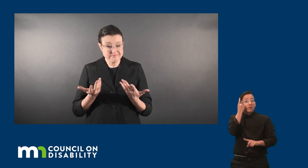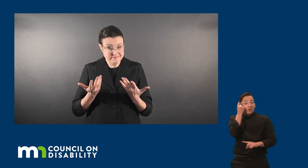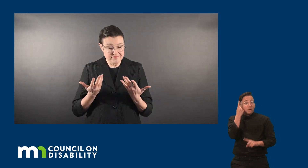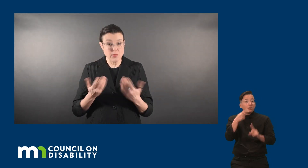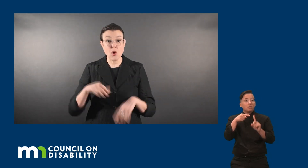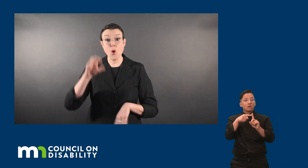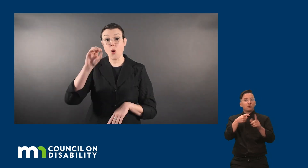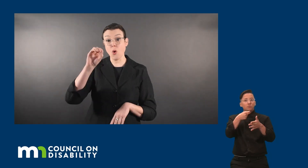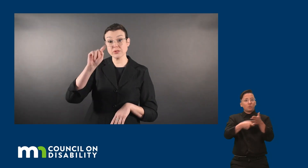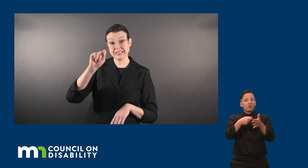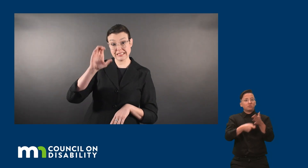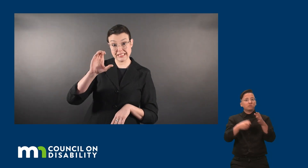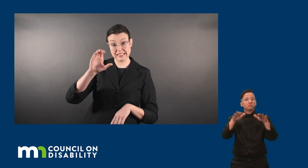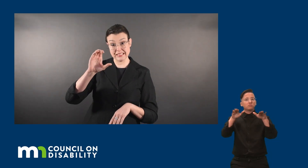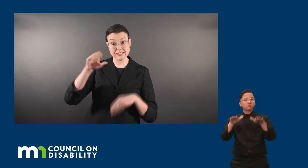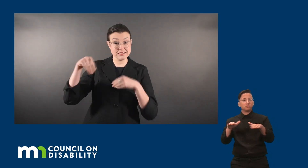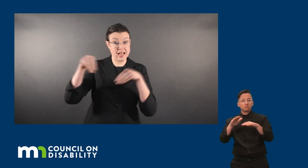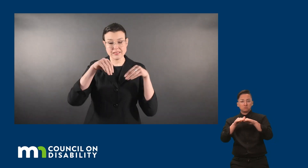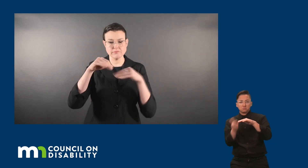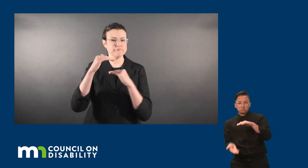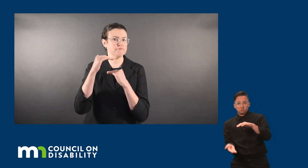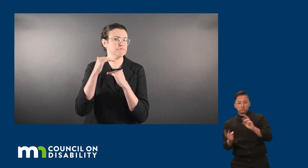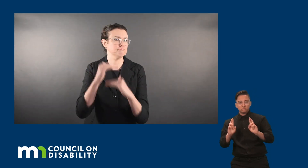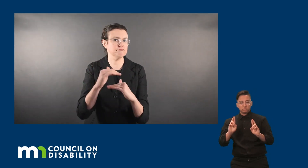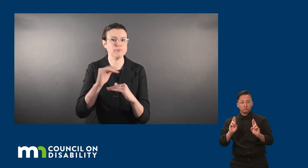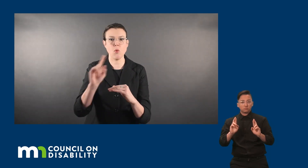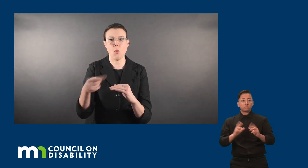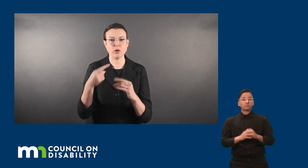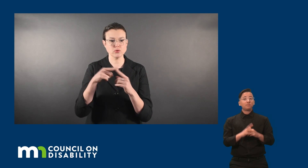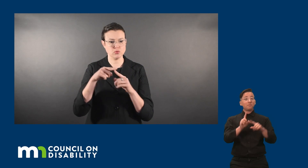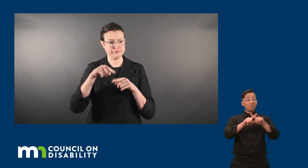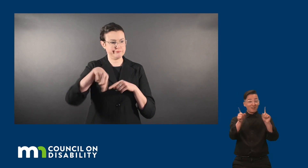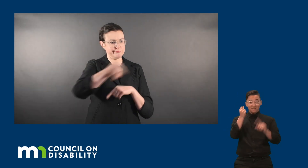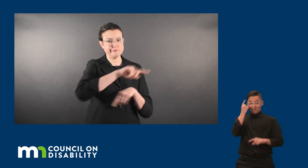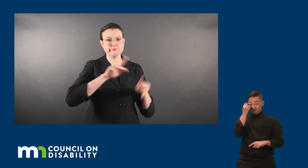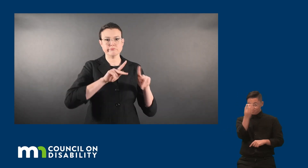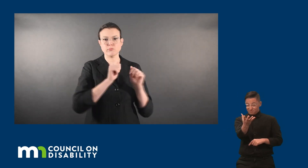Here's the catch, though-- over the counter sales are restricted